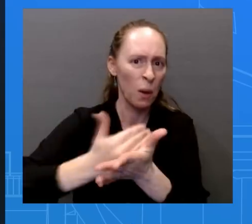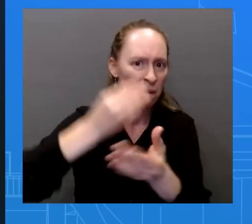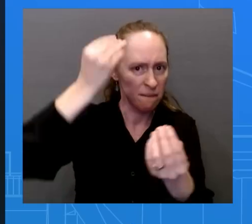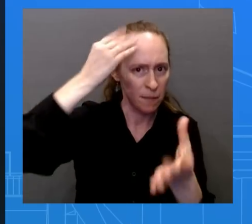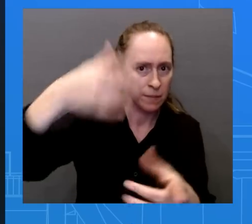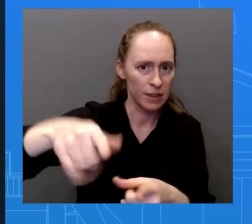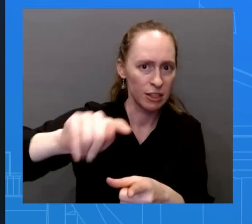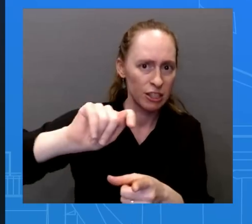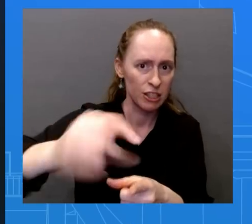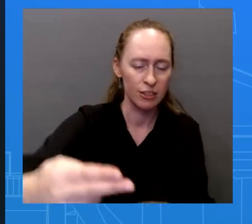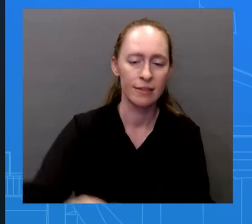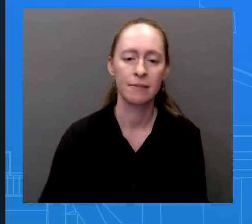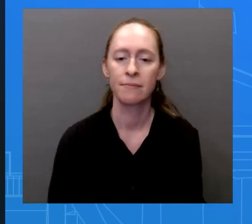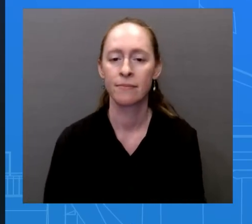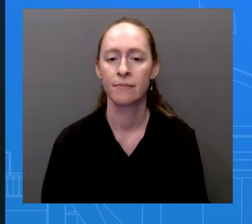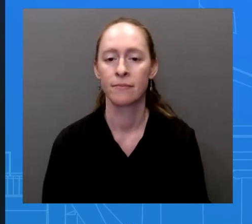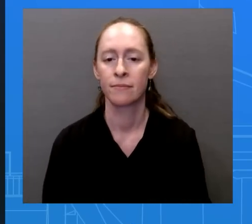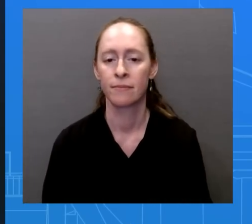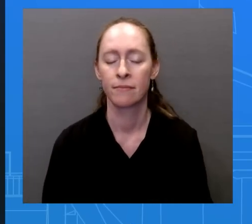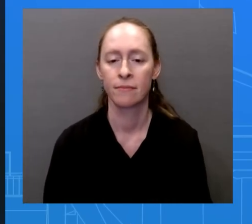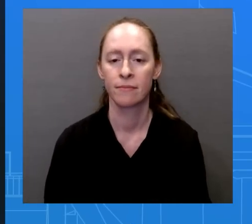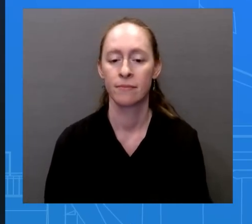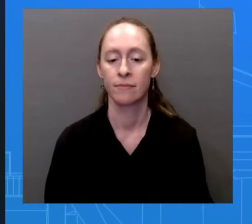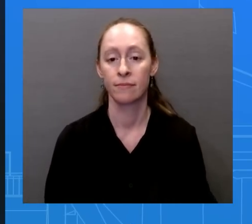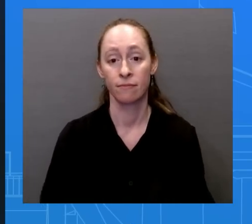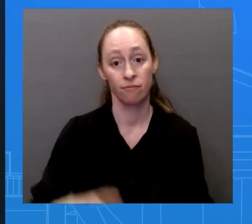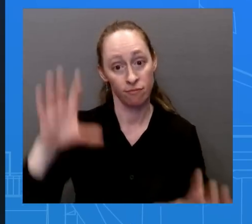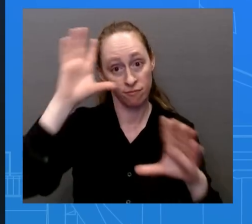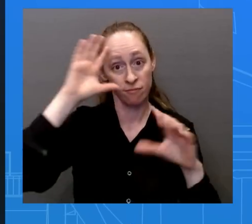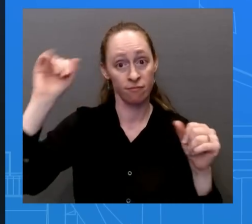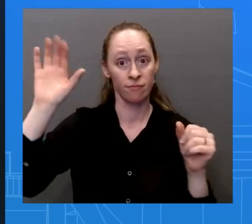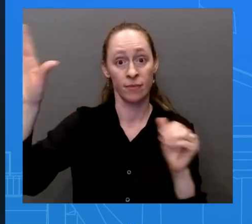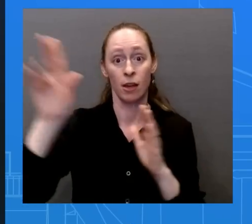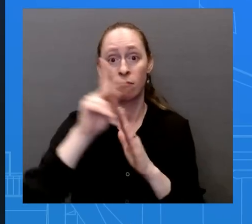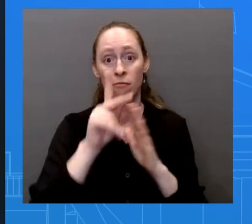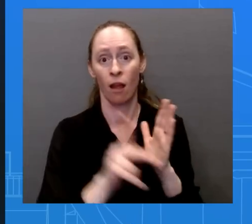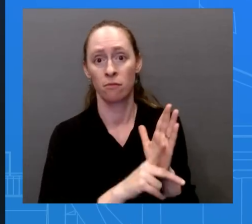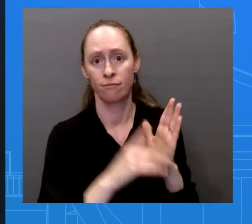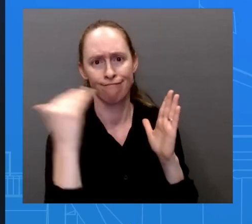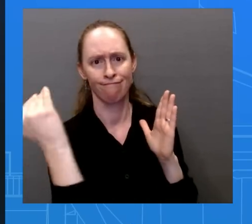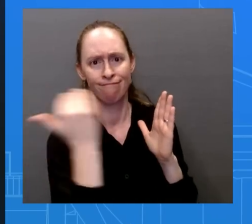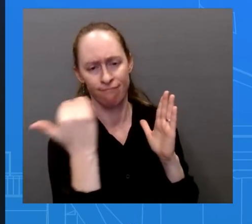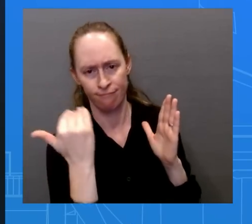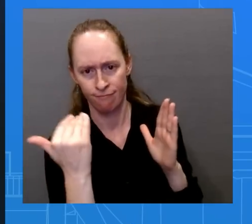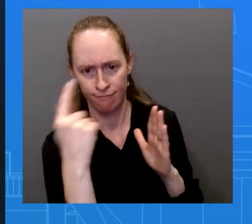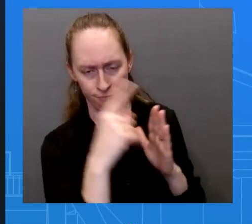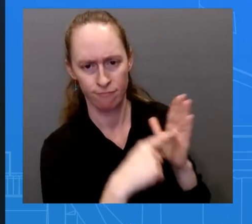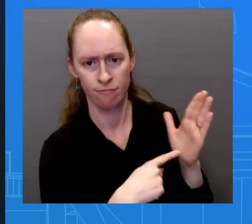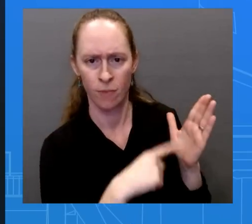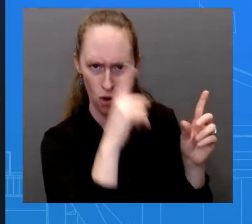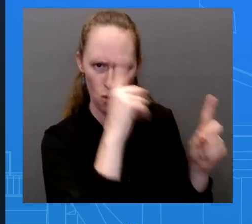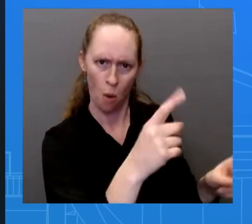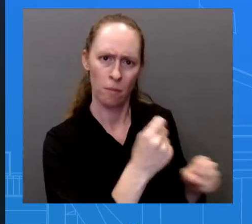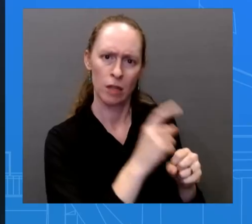bringing it -- that -- look, the inflation down his number-one economic priority. And that continues to be -- that continues to do that.